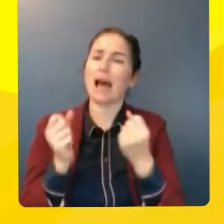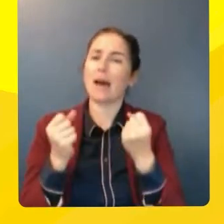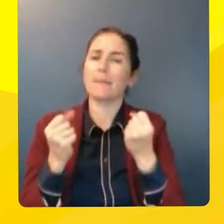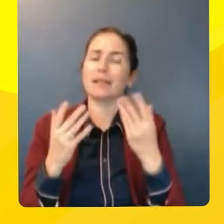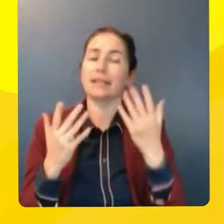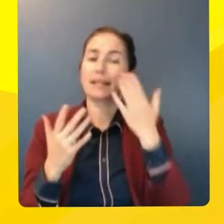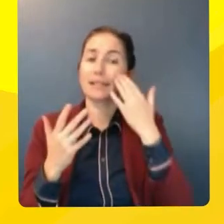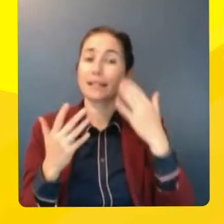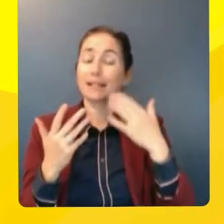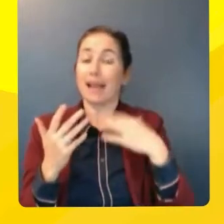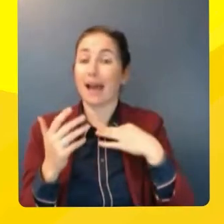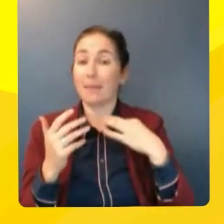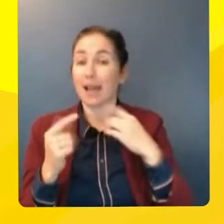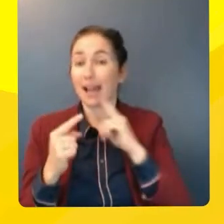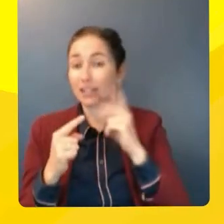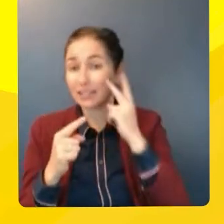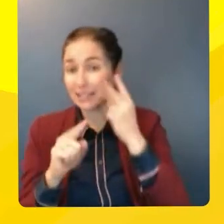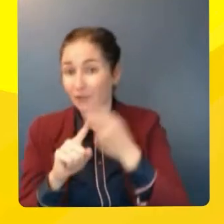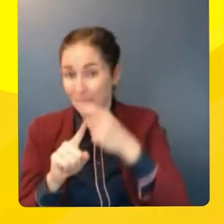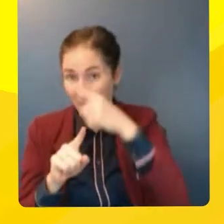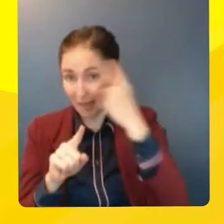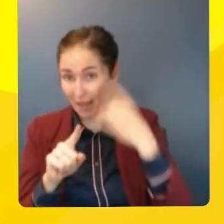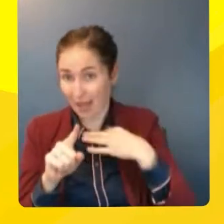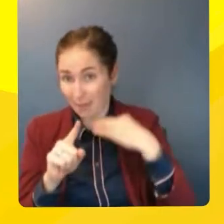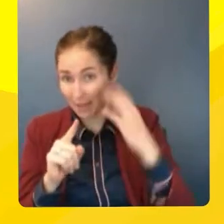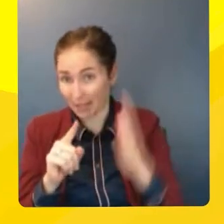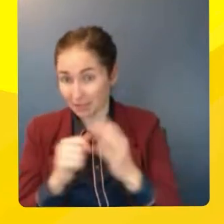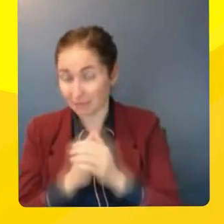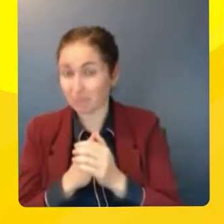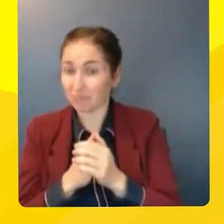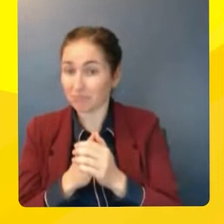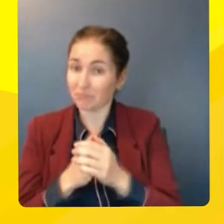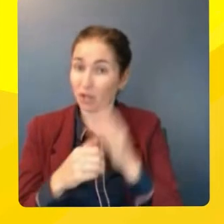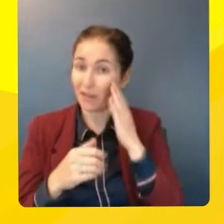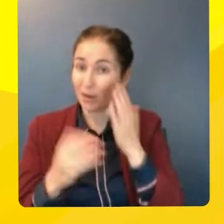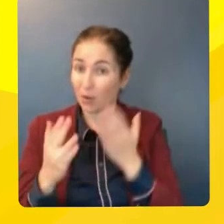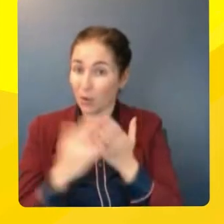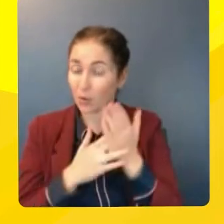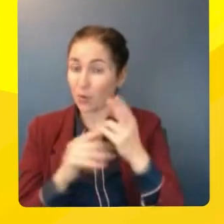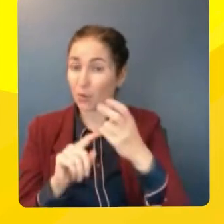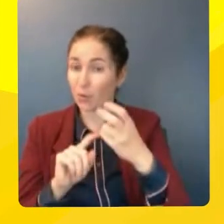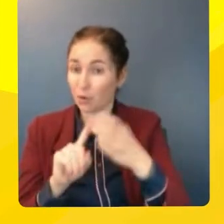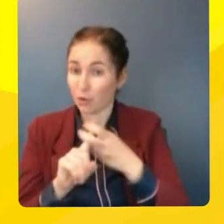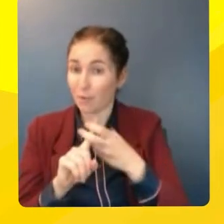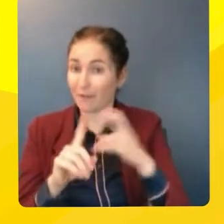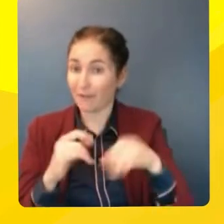actually seeing from black applicants? Are they making it through the recruitment funnel in proportion